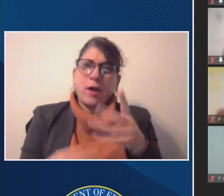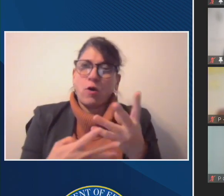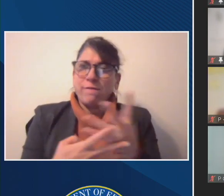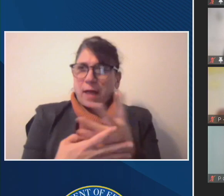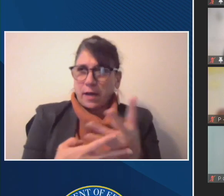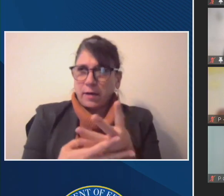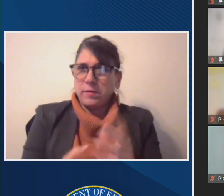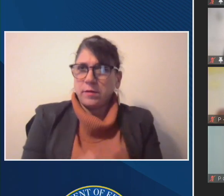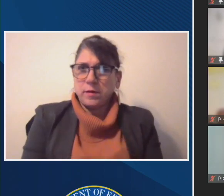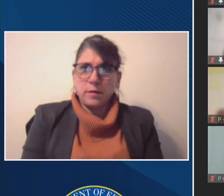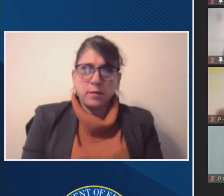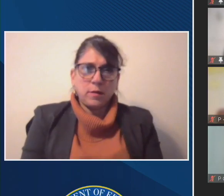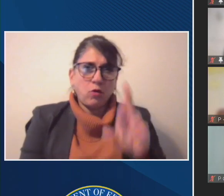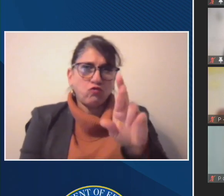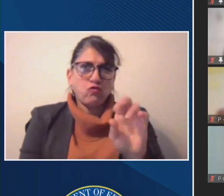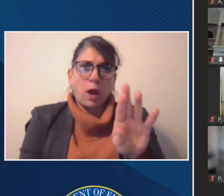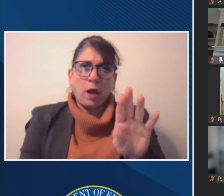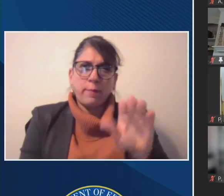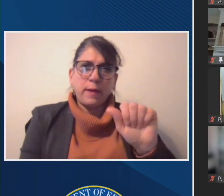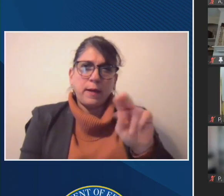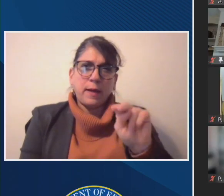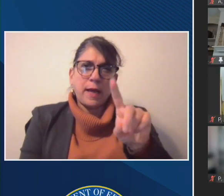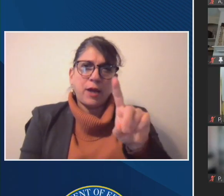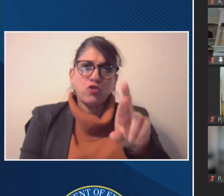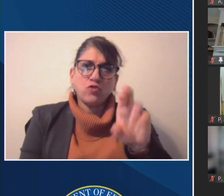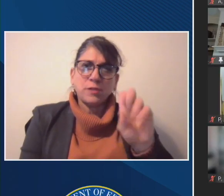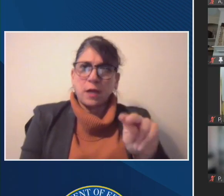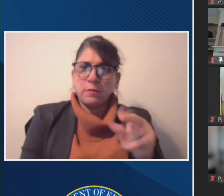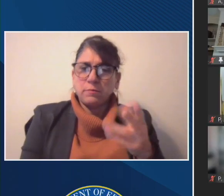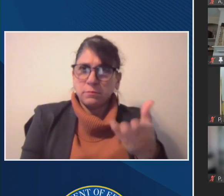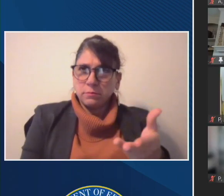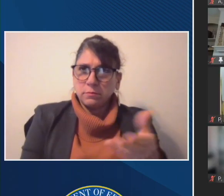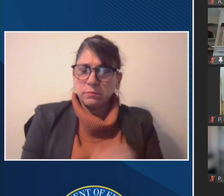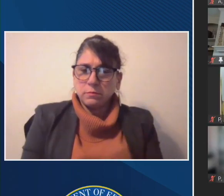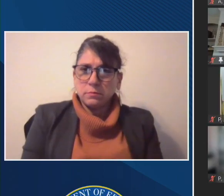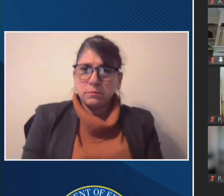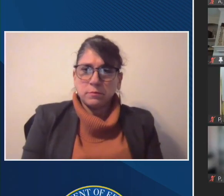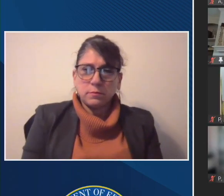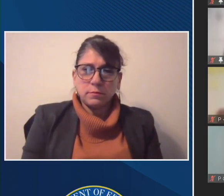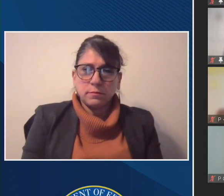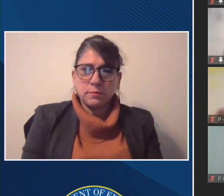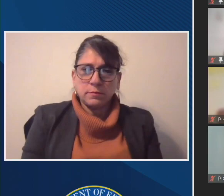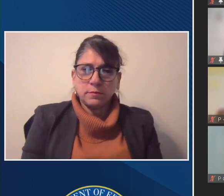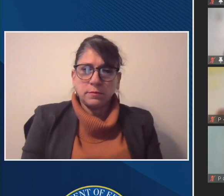Rob Anderson? You're on mute.